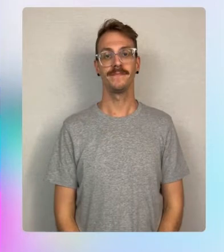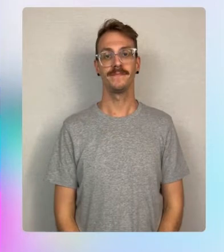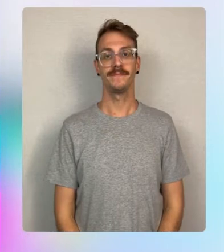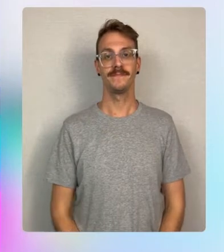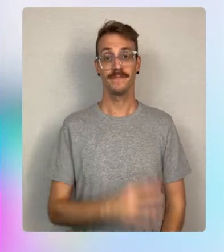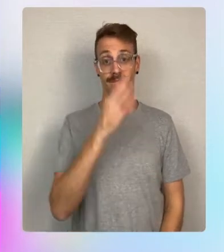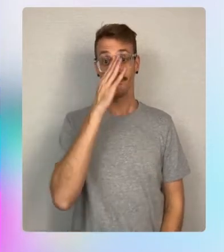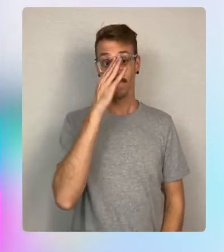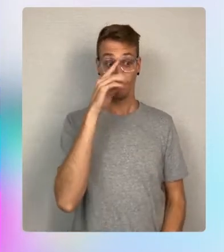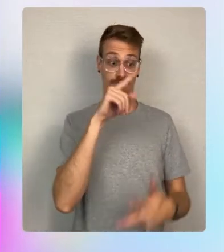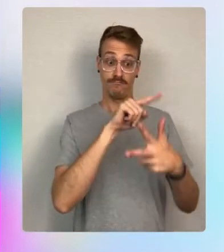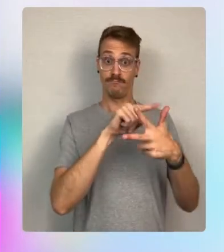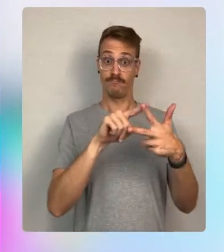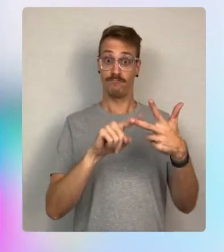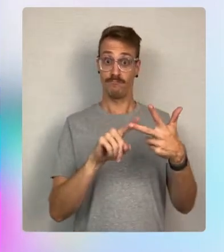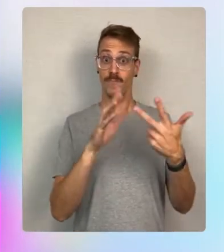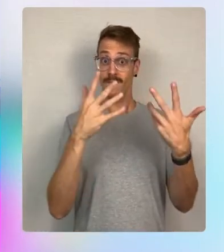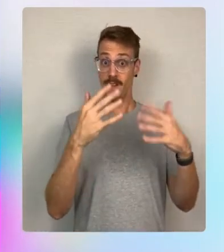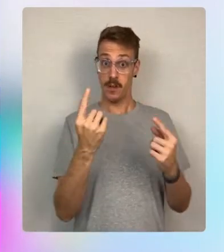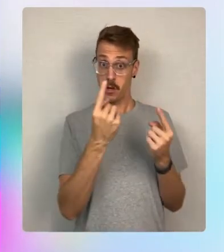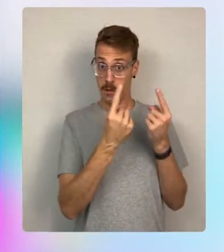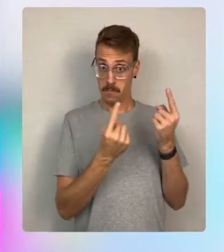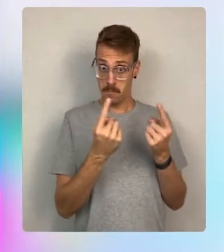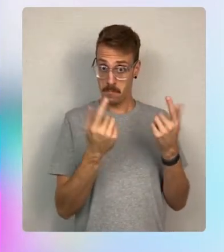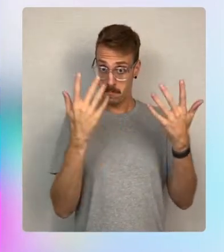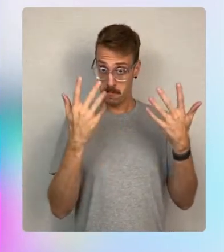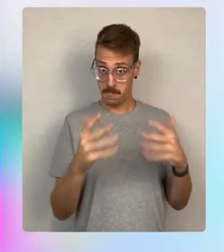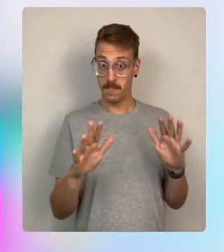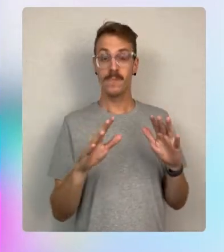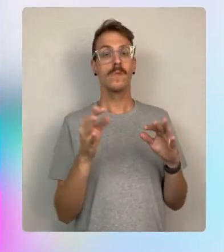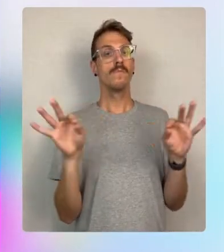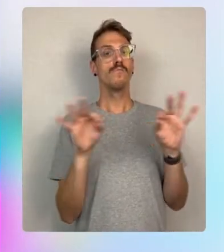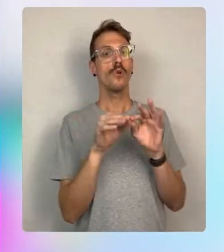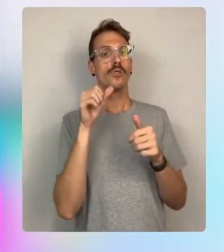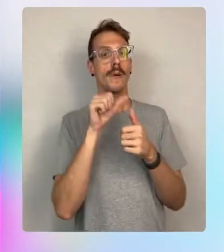With these three considerations, it's important to understand that whatever you decide to do